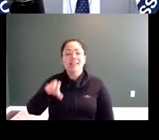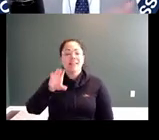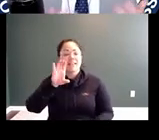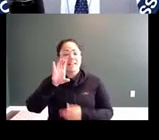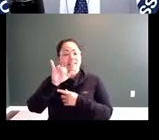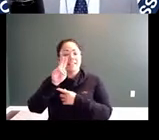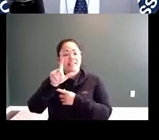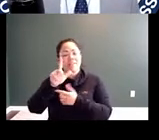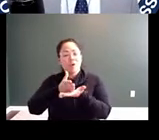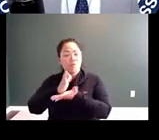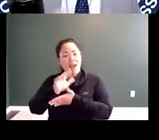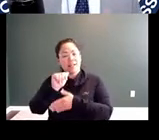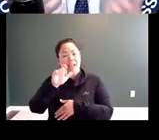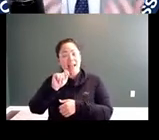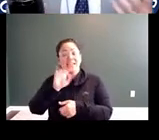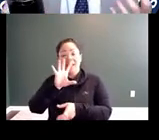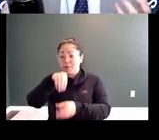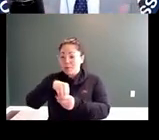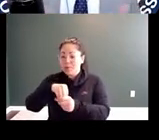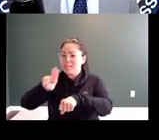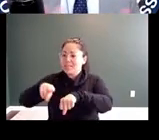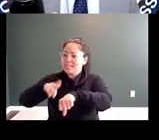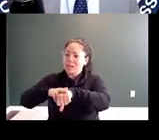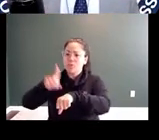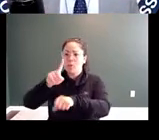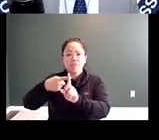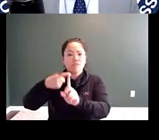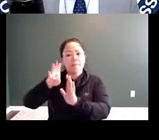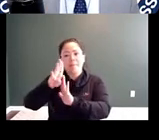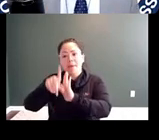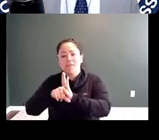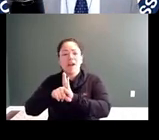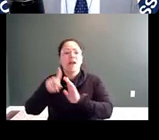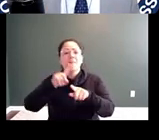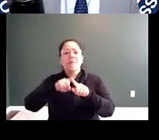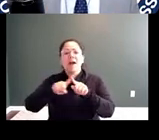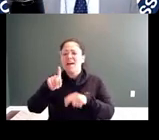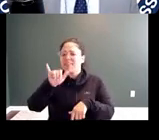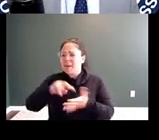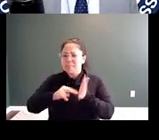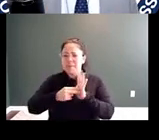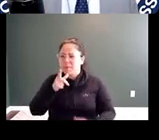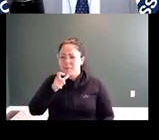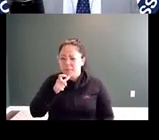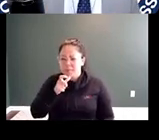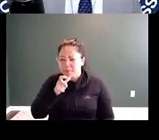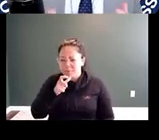includes national origin, but who exactly is protected under national origin discrimination?